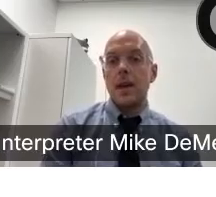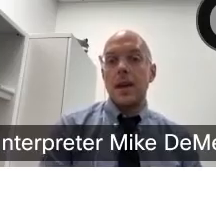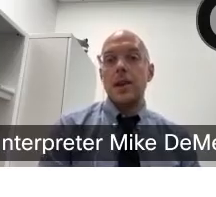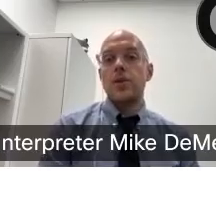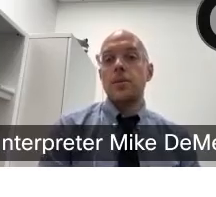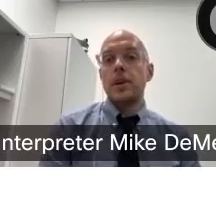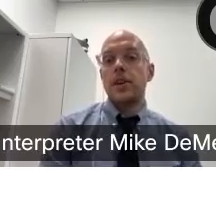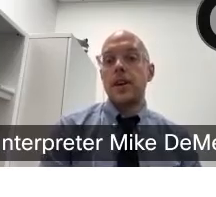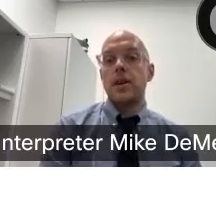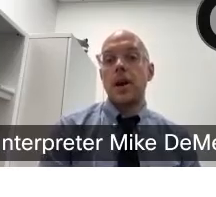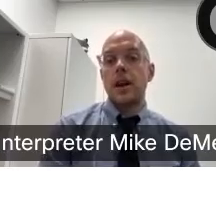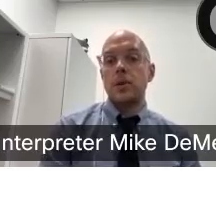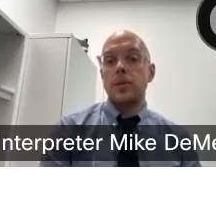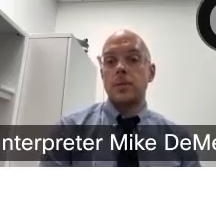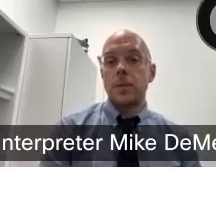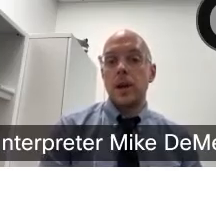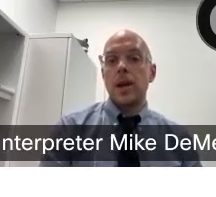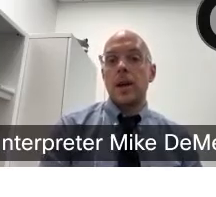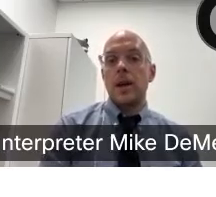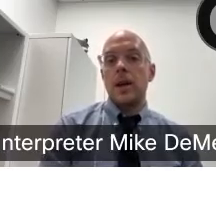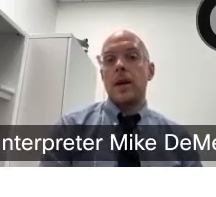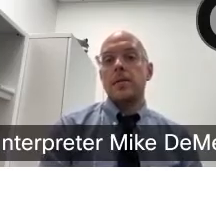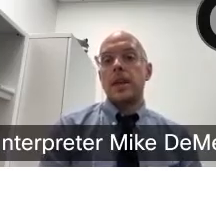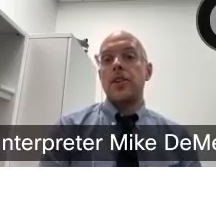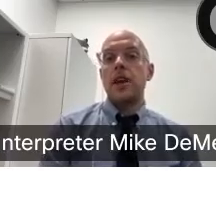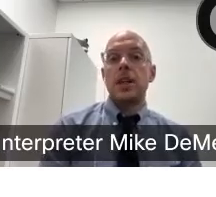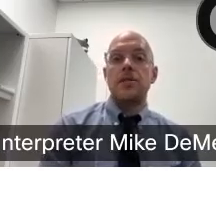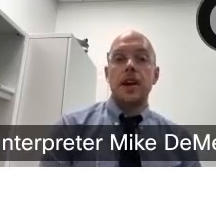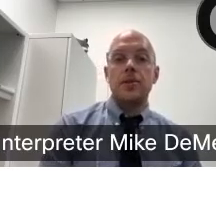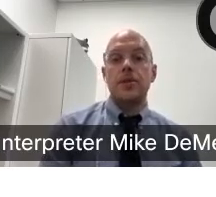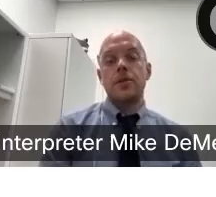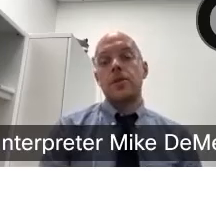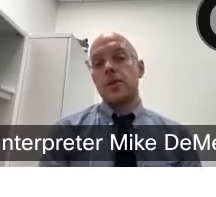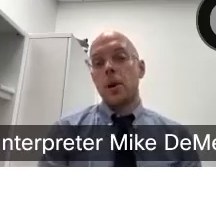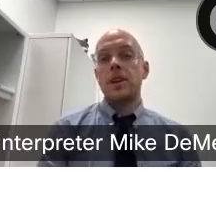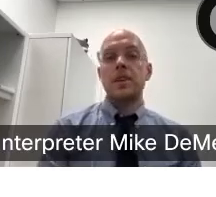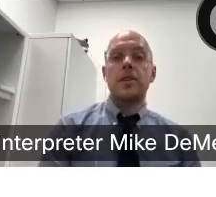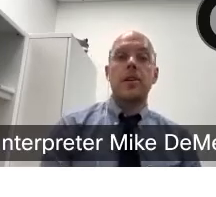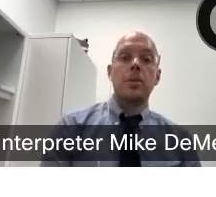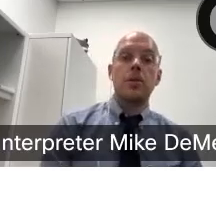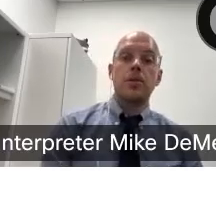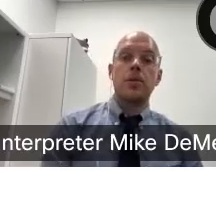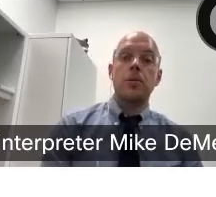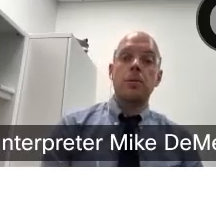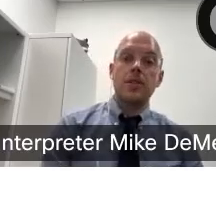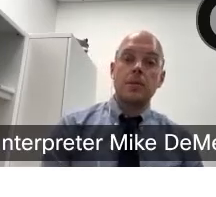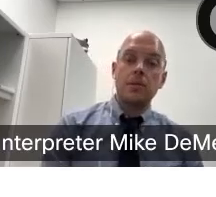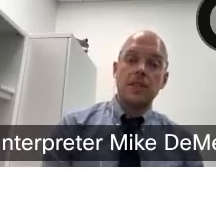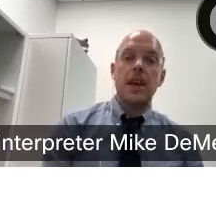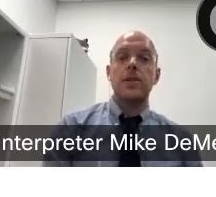In order to be hearing aid compatible, hearing aid manufacturers, or rather, companies are able to meet standards